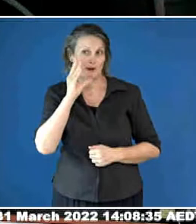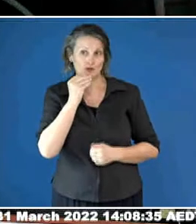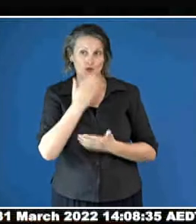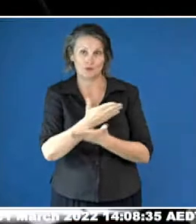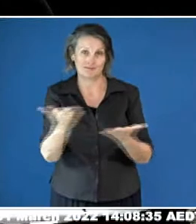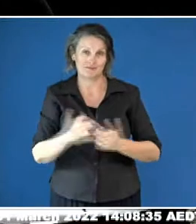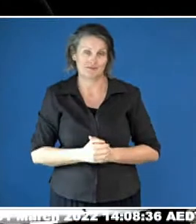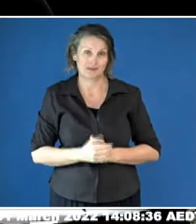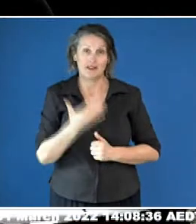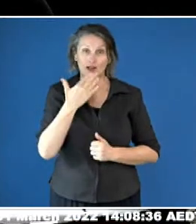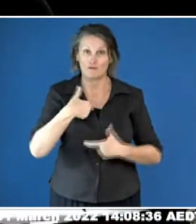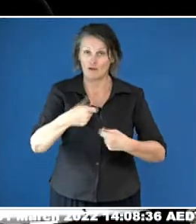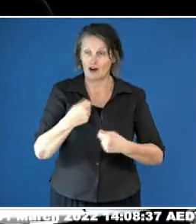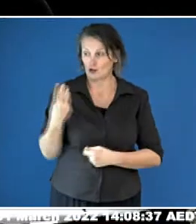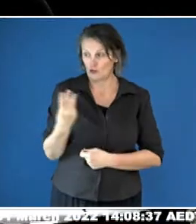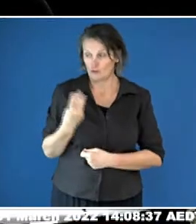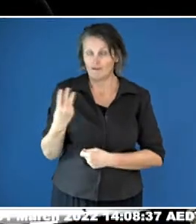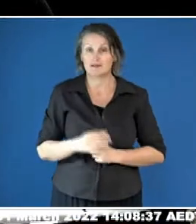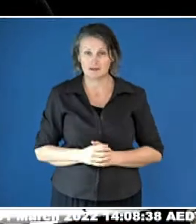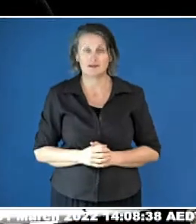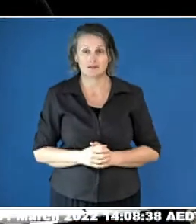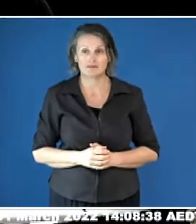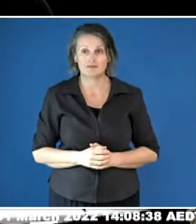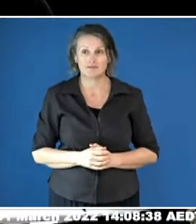Thank you for having us. This is an extraordinary opportunity for us.